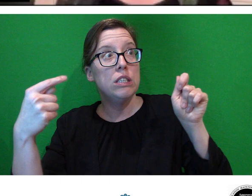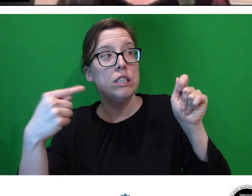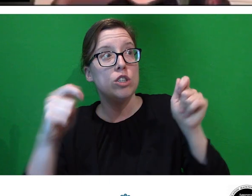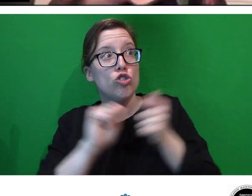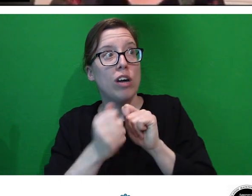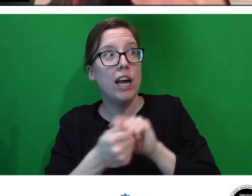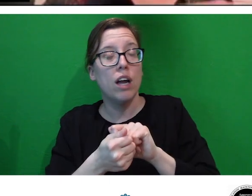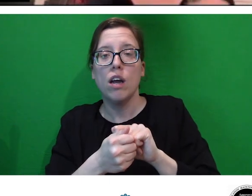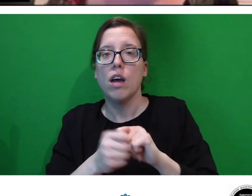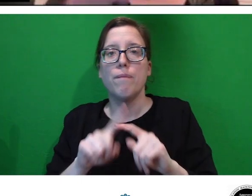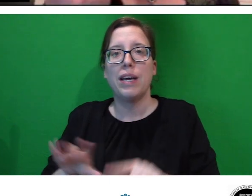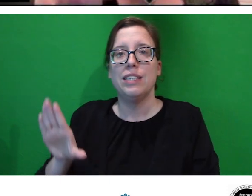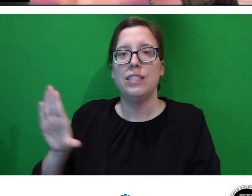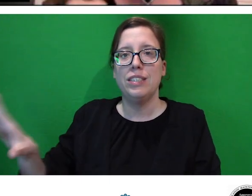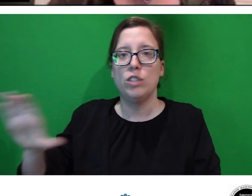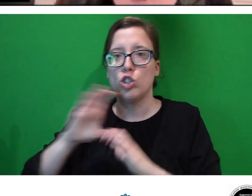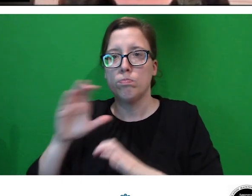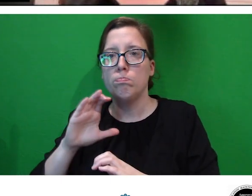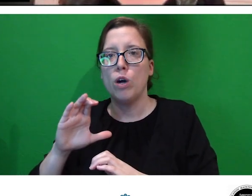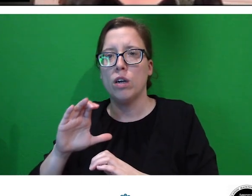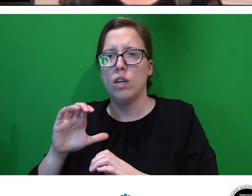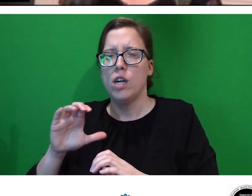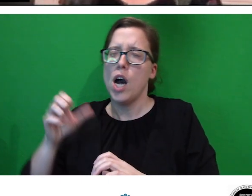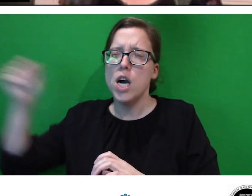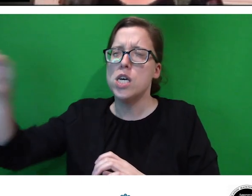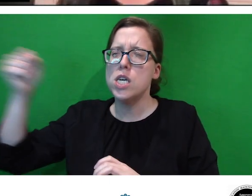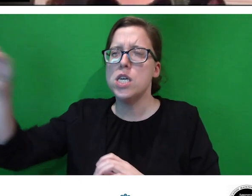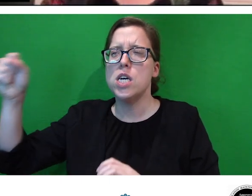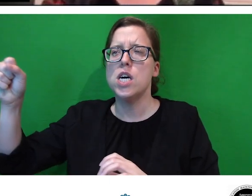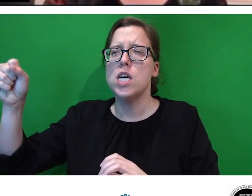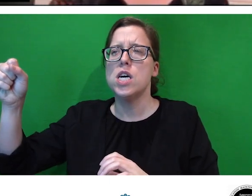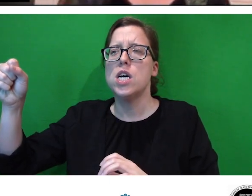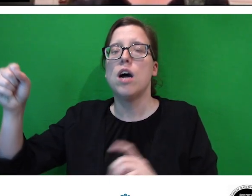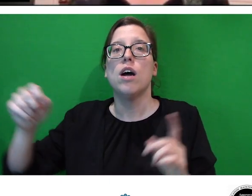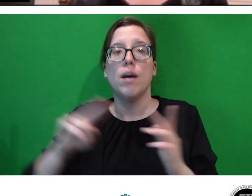Can you change the channel on the TV for me?" Or hold up the picture of the TV